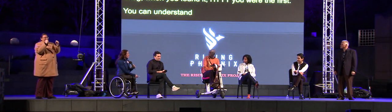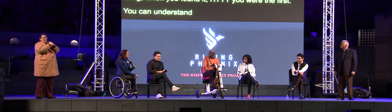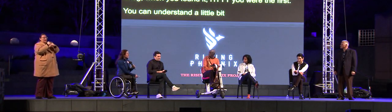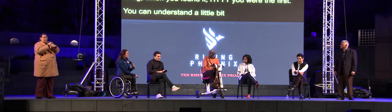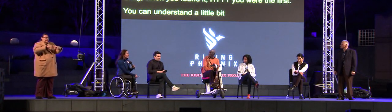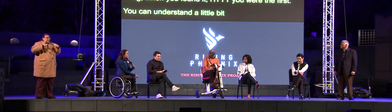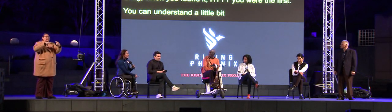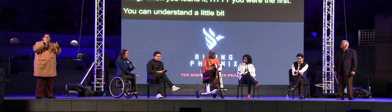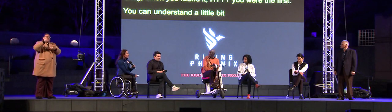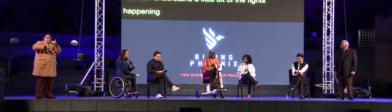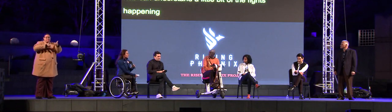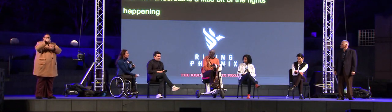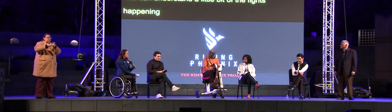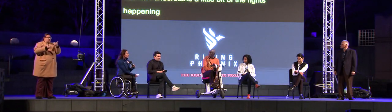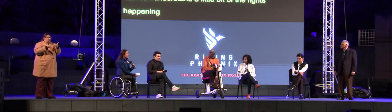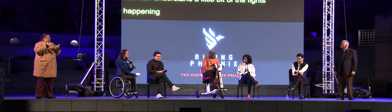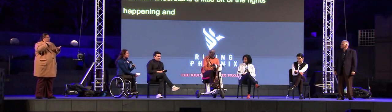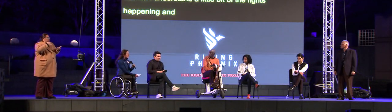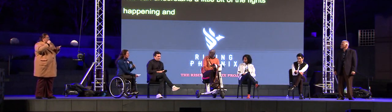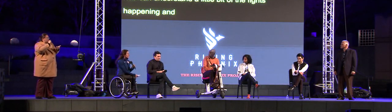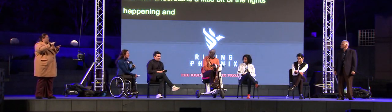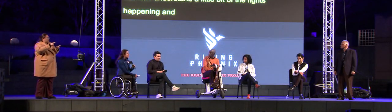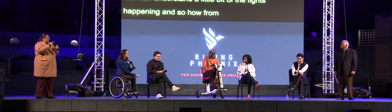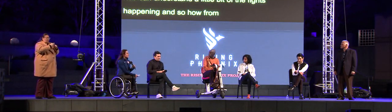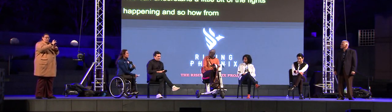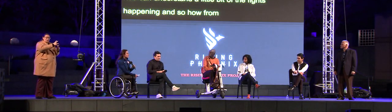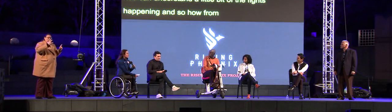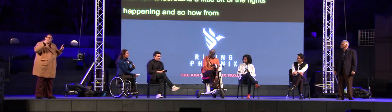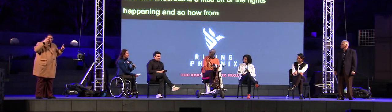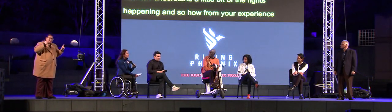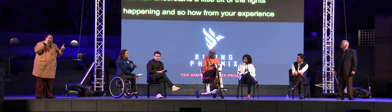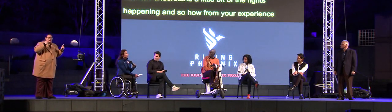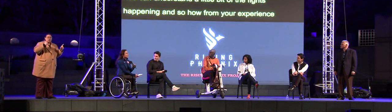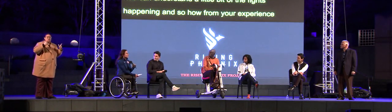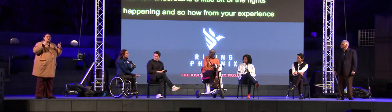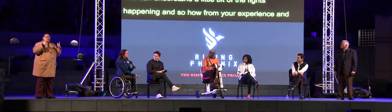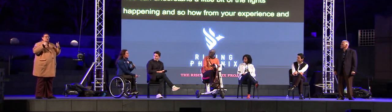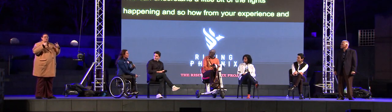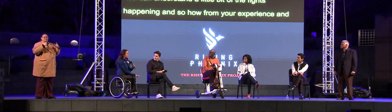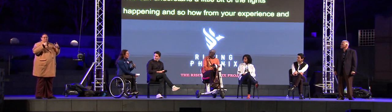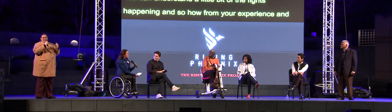And so how, from your experience in following years, how can